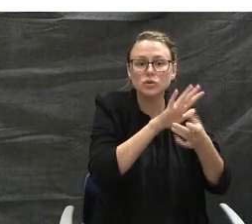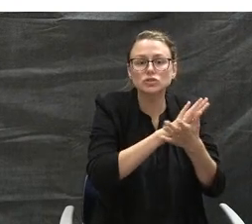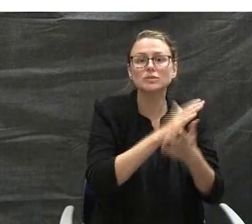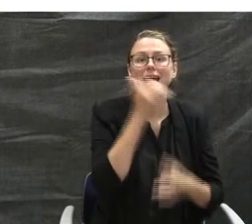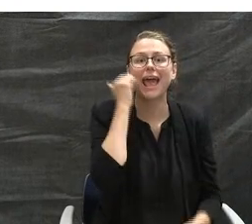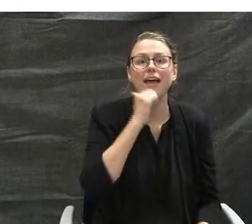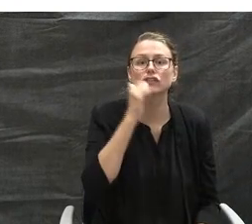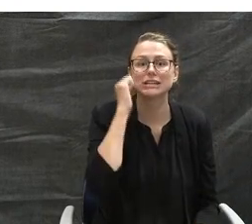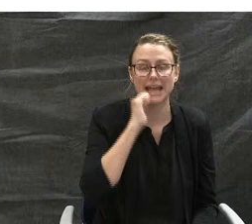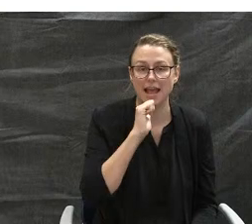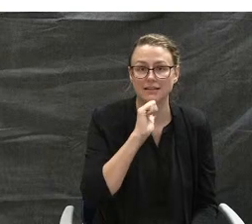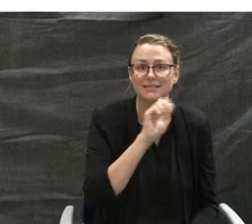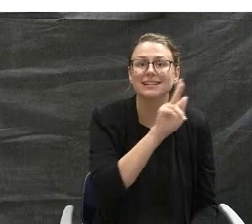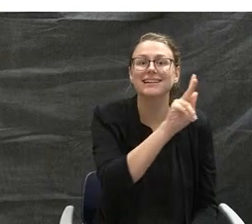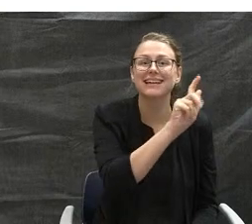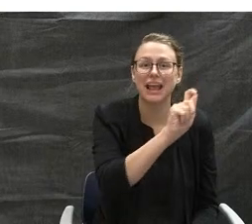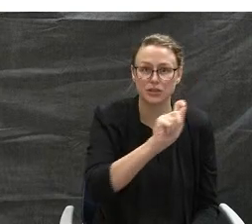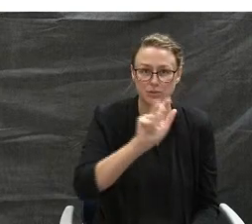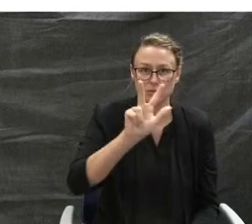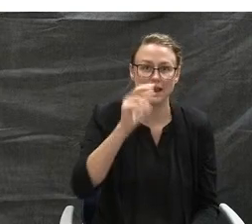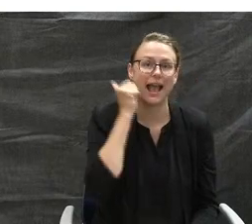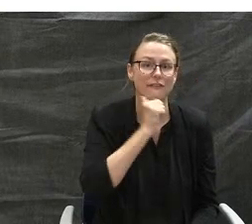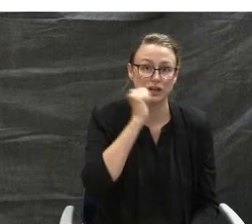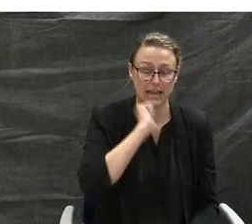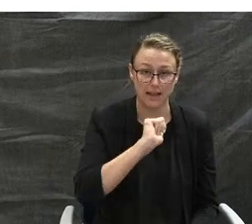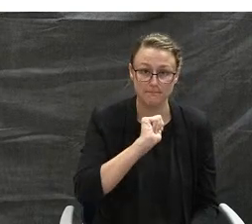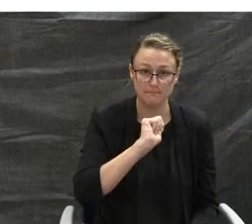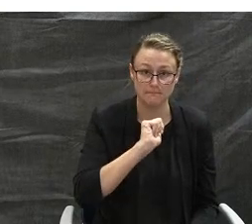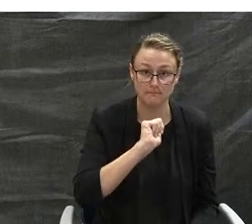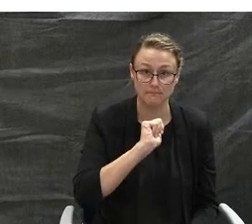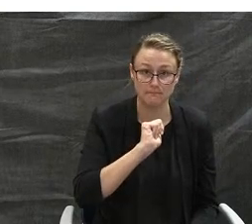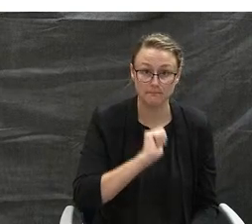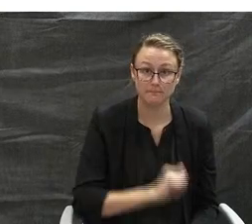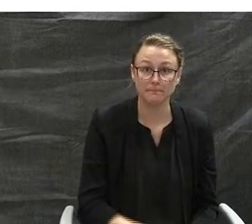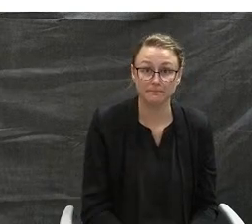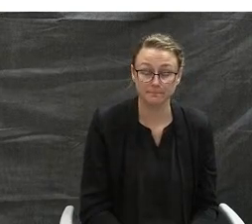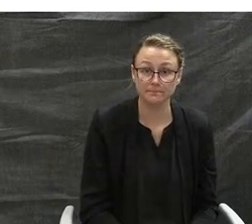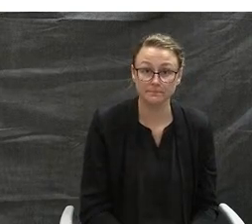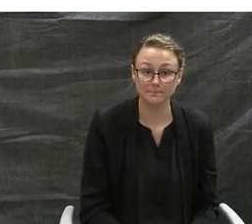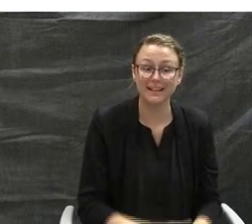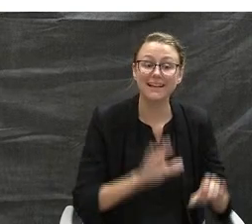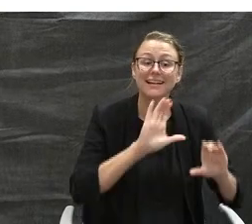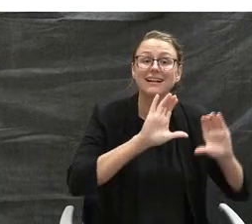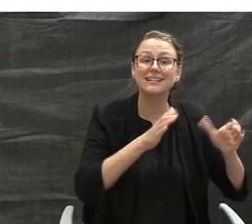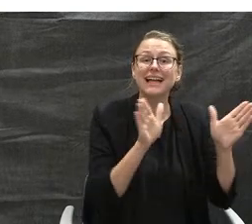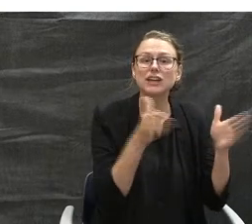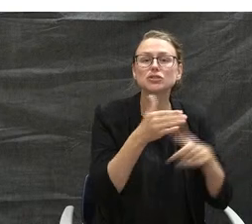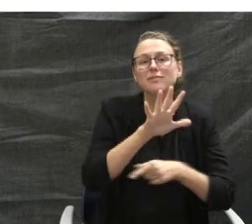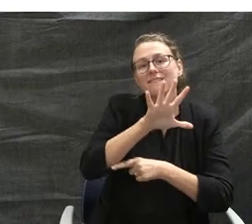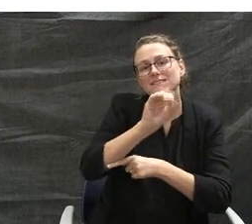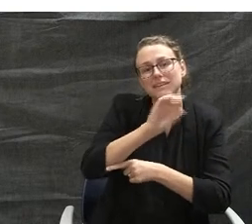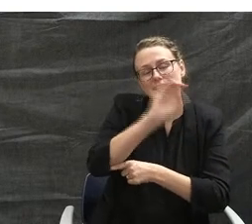So K through three will be in school everyday. Classrooms will be at 50% capacity. Basically 15 students